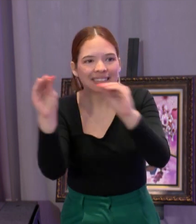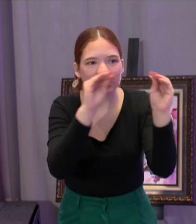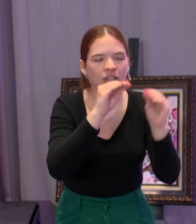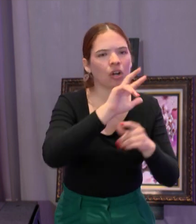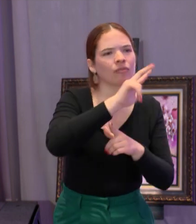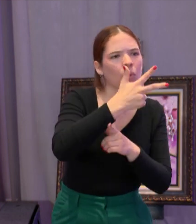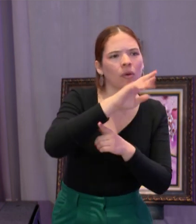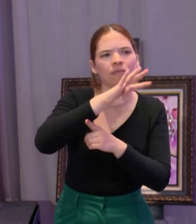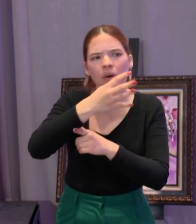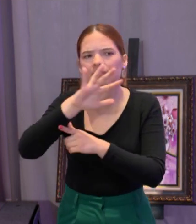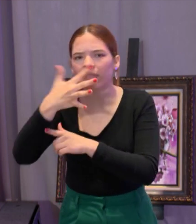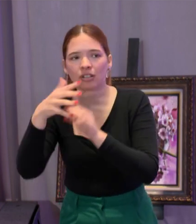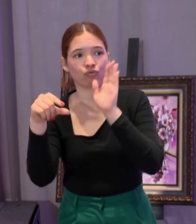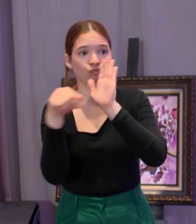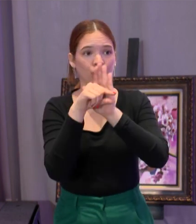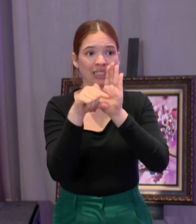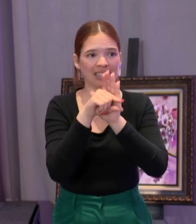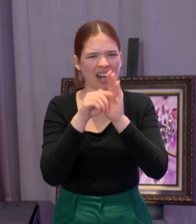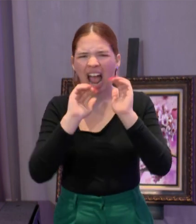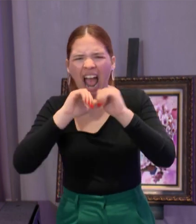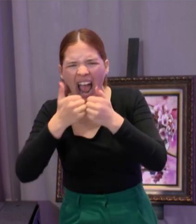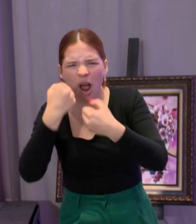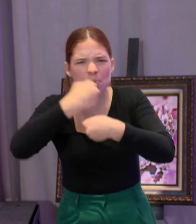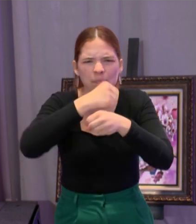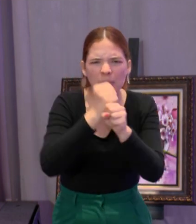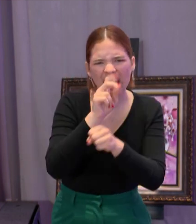ABOUT KITE MAKING, AND AGAIN GOING TO THE DIFFERENT SCHOOLS. SO WELCOME.